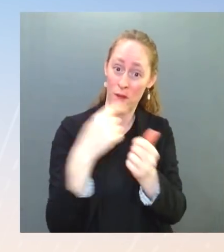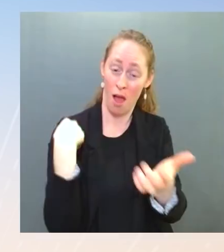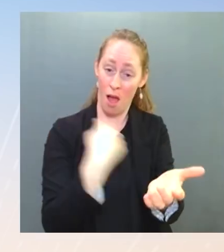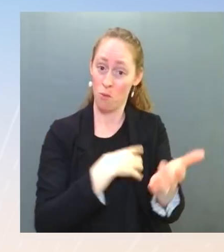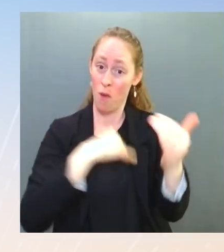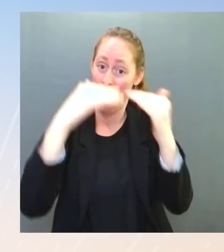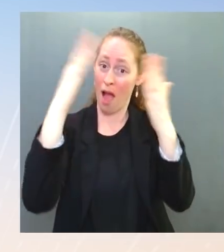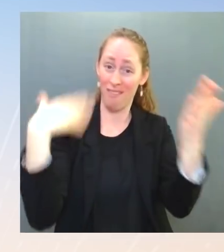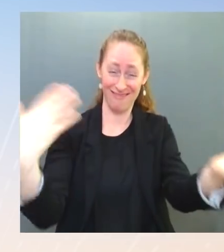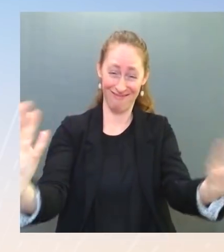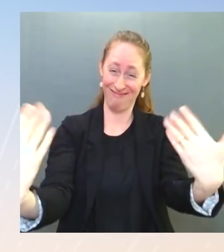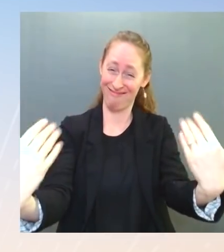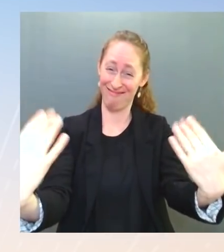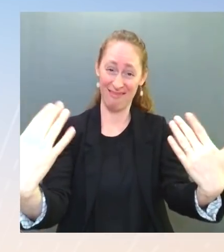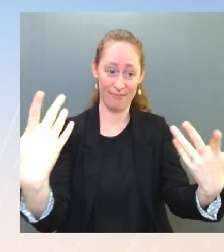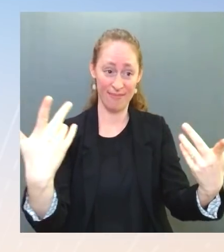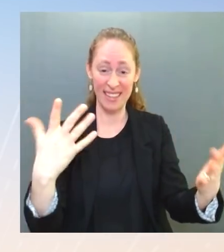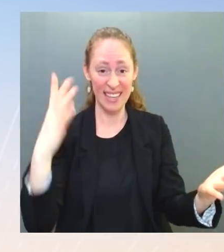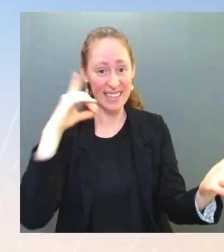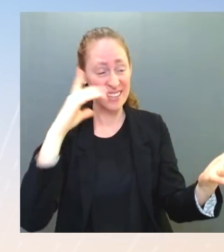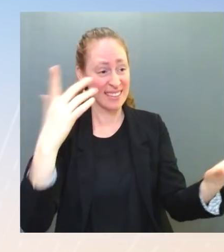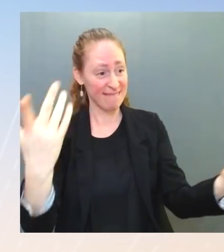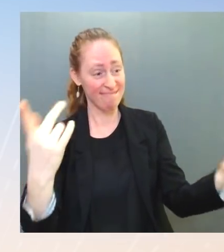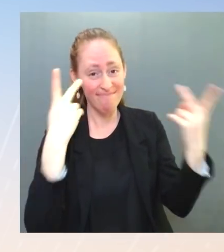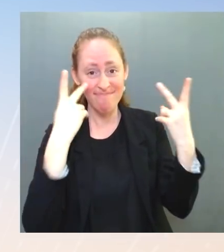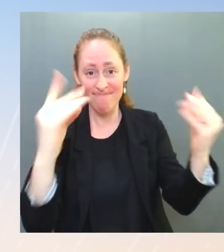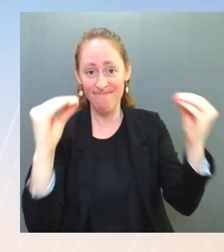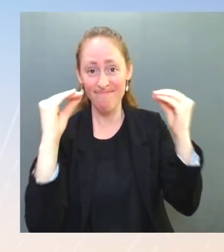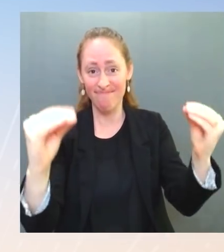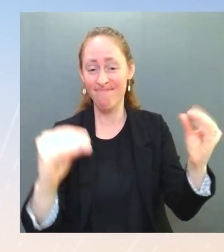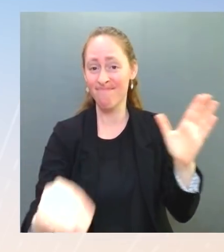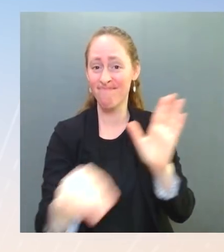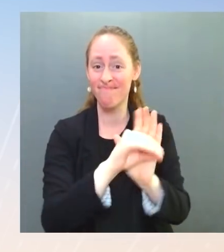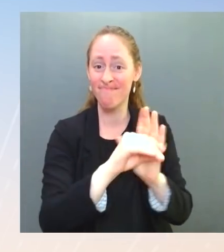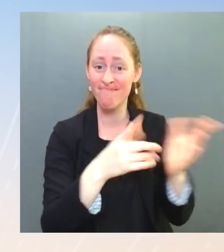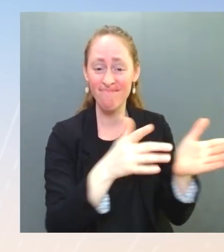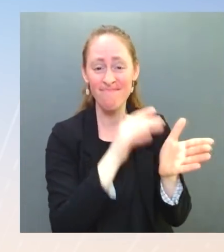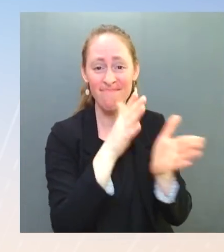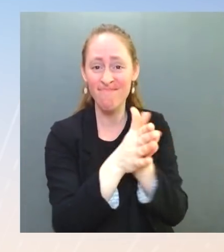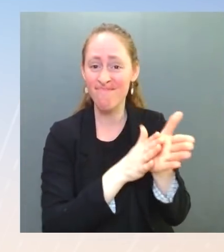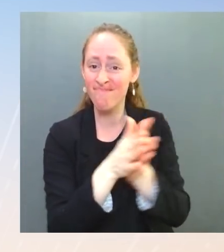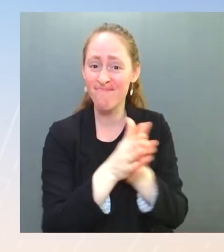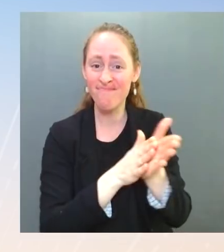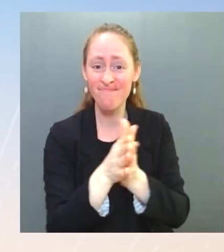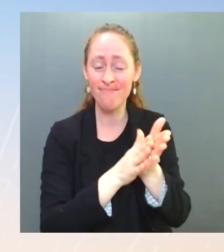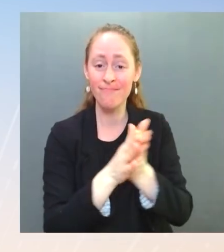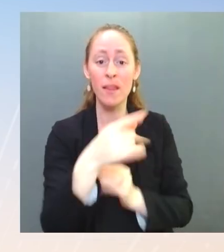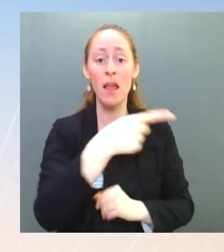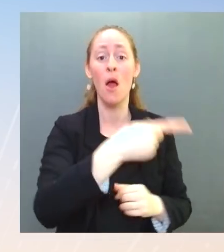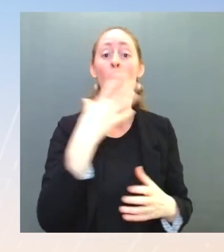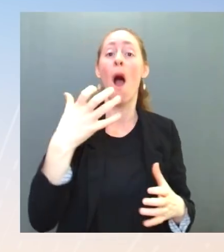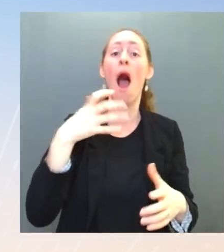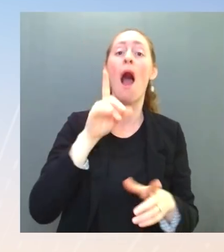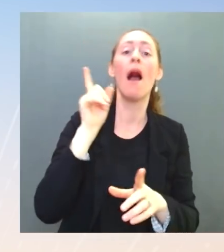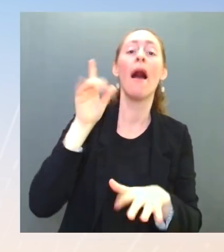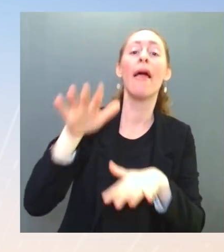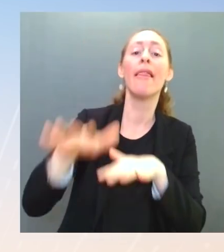The Press: So you're wanting Republicans to go to you. The White House is not reaching out then to anyone? Ms. Psaki: We have conversations with Democrats and Republicans all the time, Jackie,